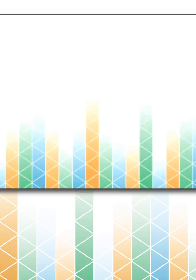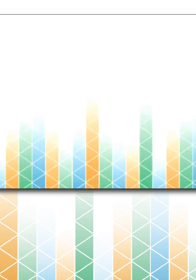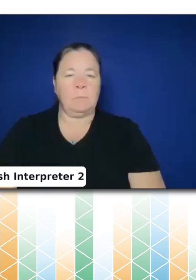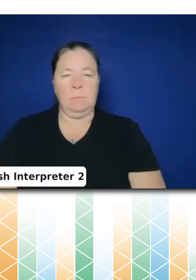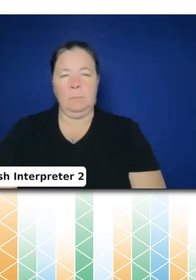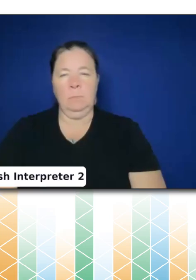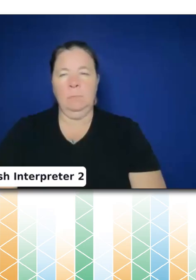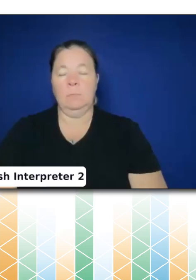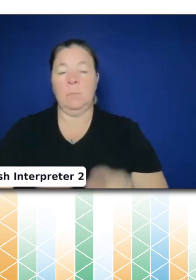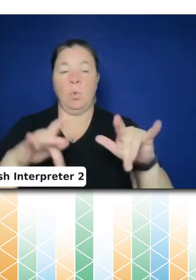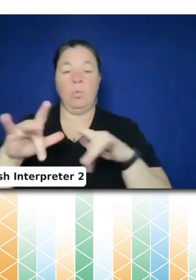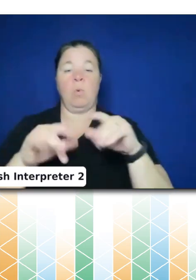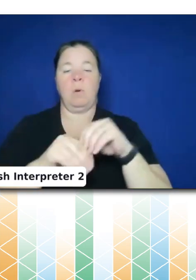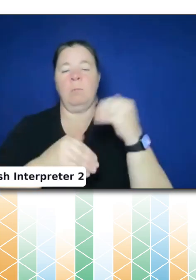Okay. So thanks, everybody, for joining.